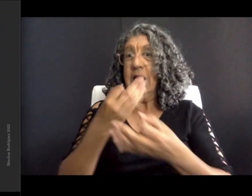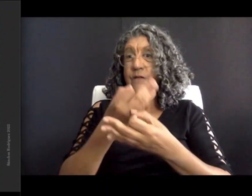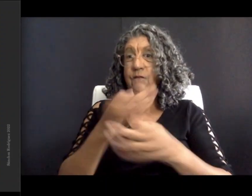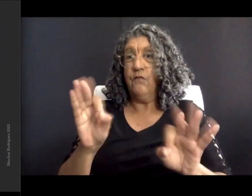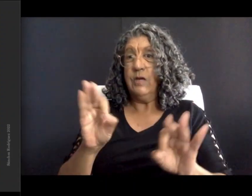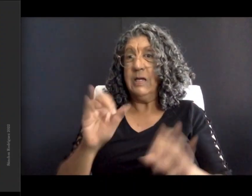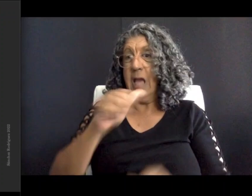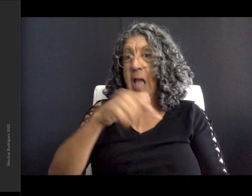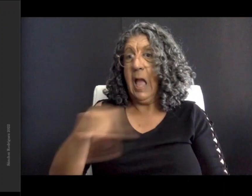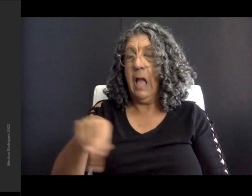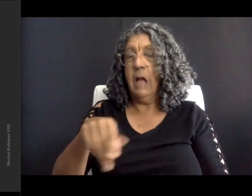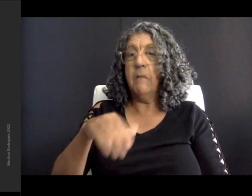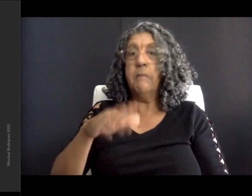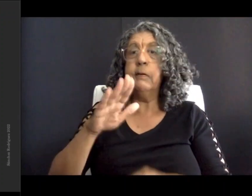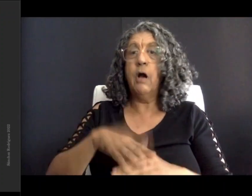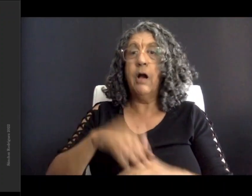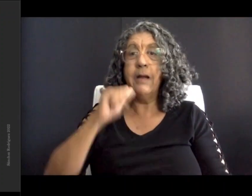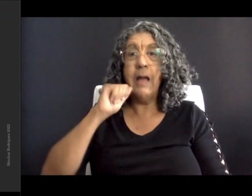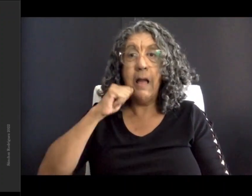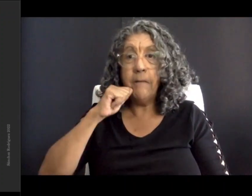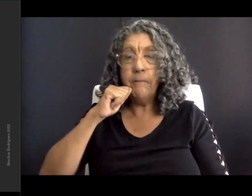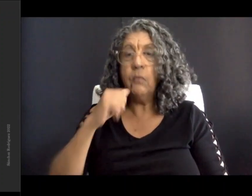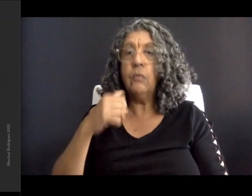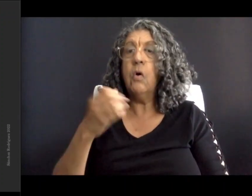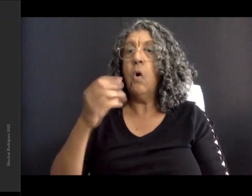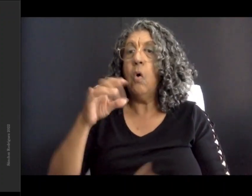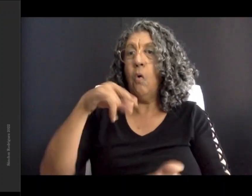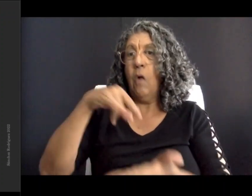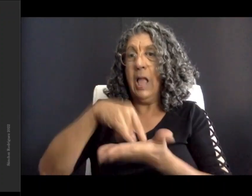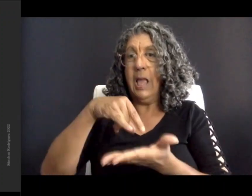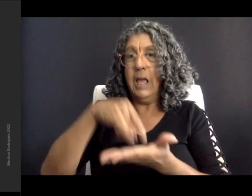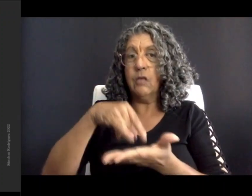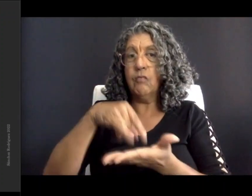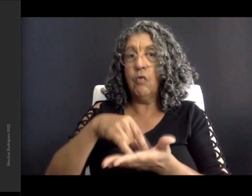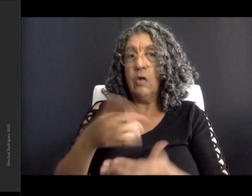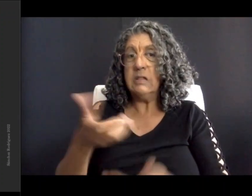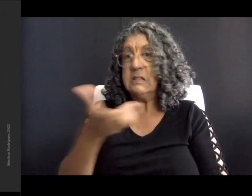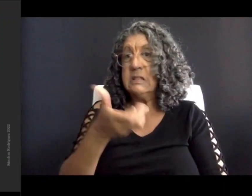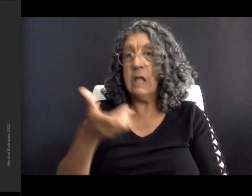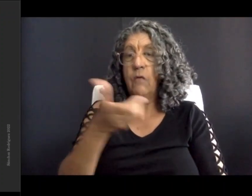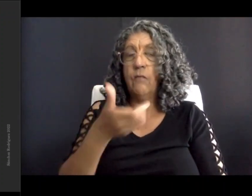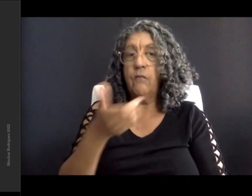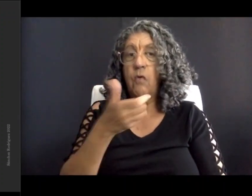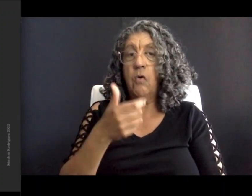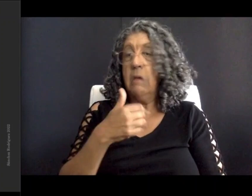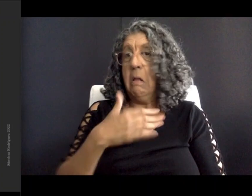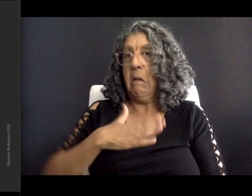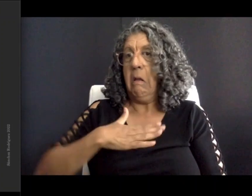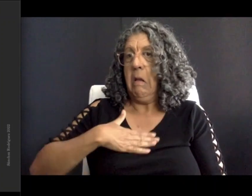It's free. it's a free app, it's either on Apple and Android devices.